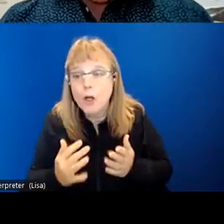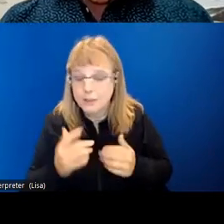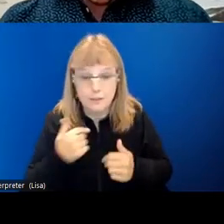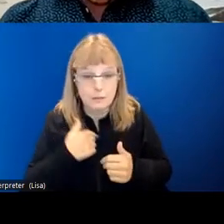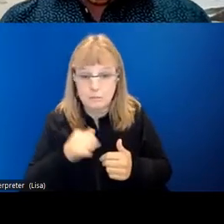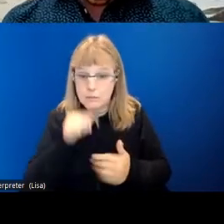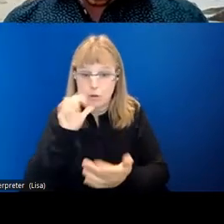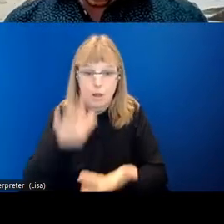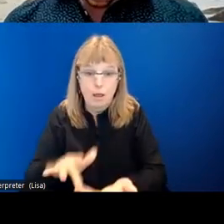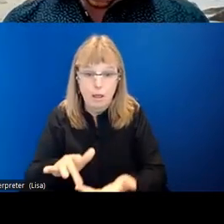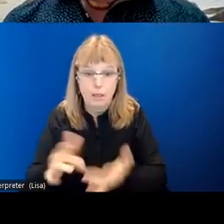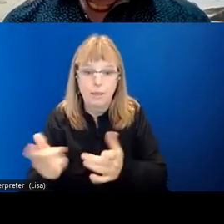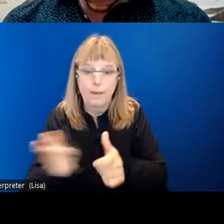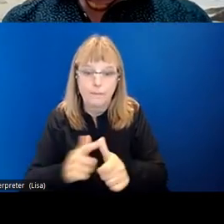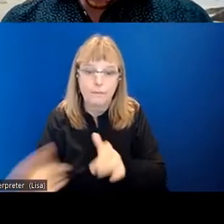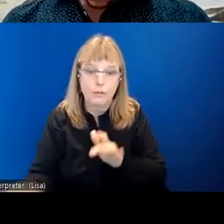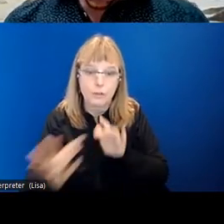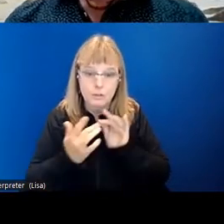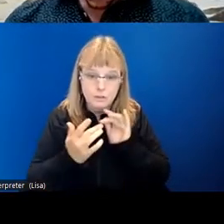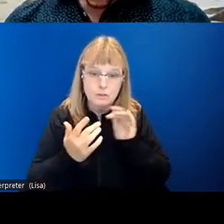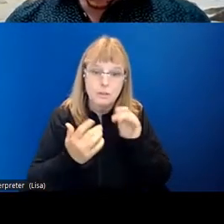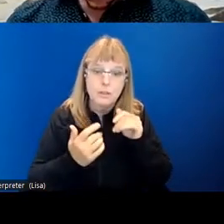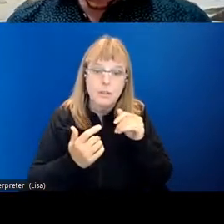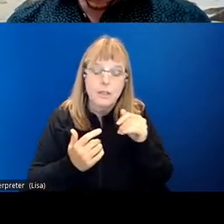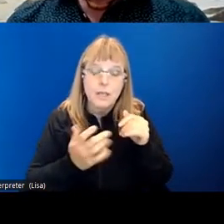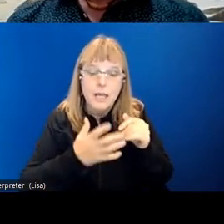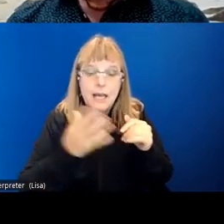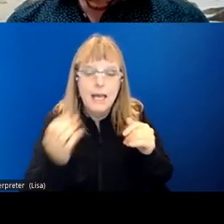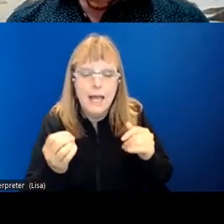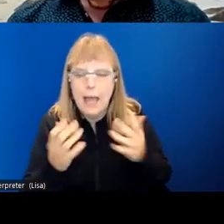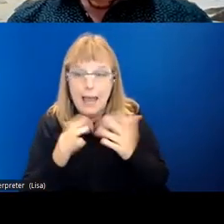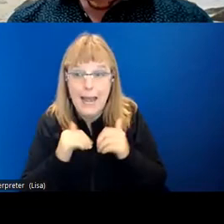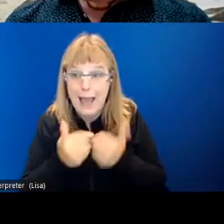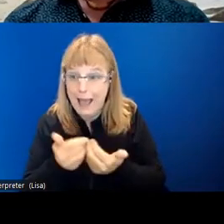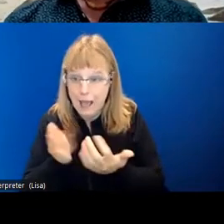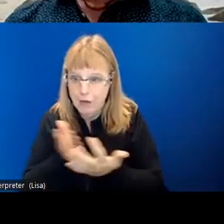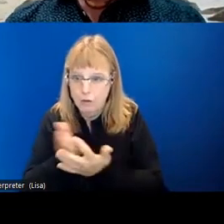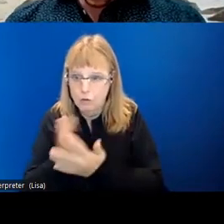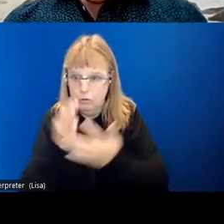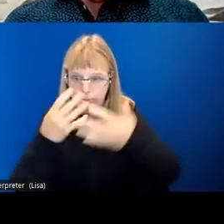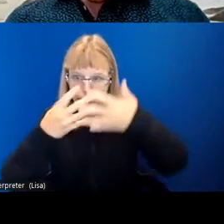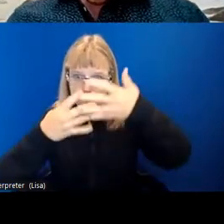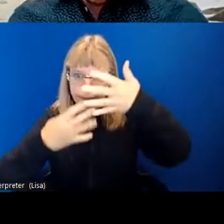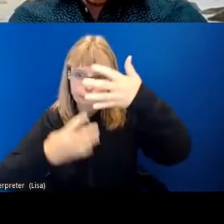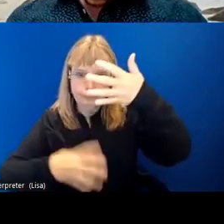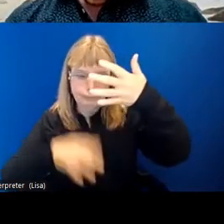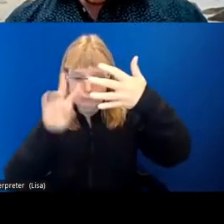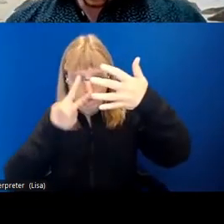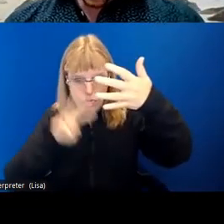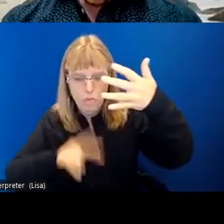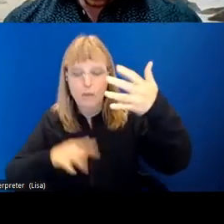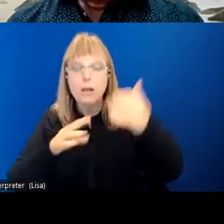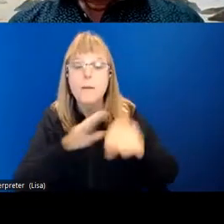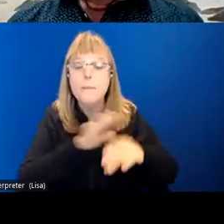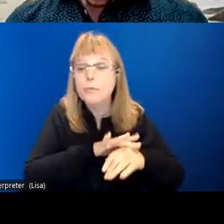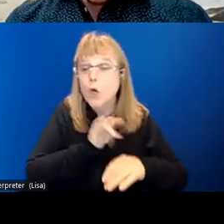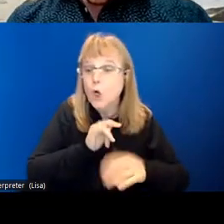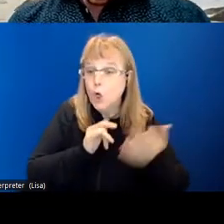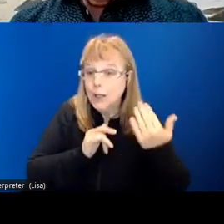and how do you wade through them all? I mean, early on in my career when there were less emails